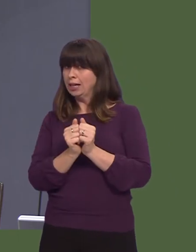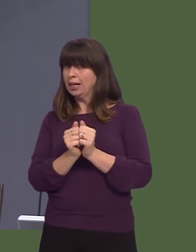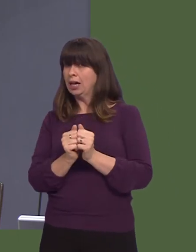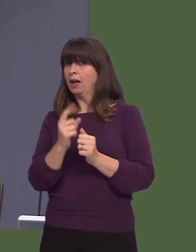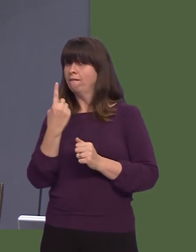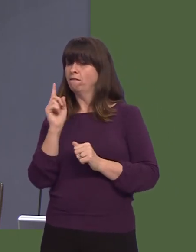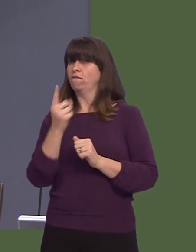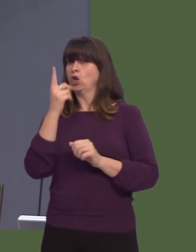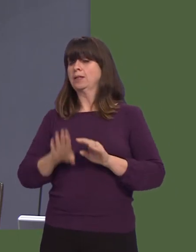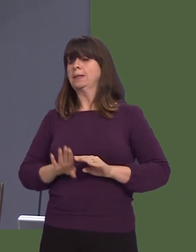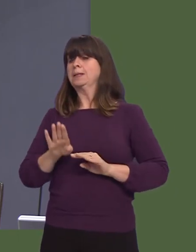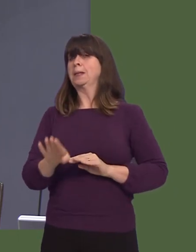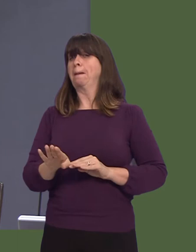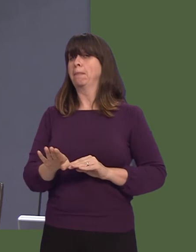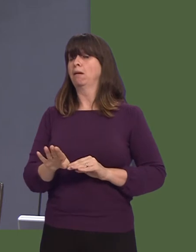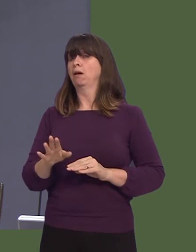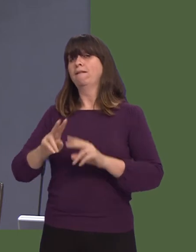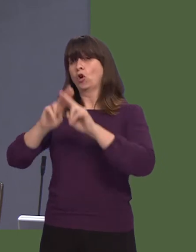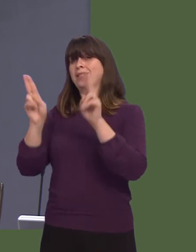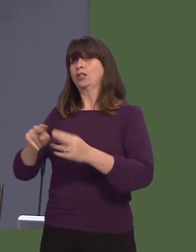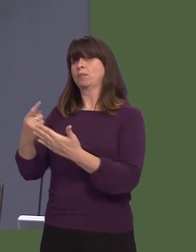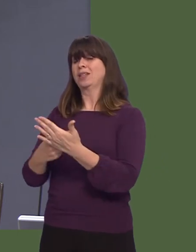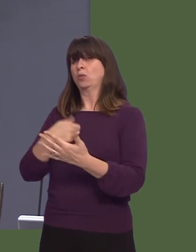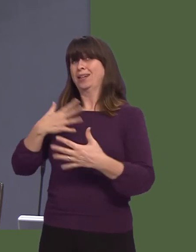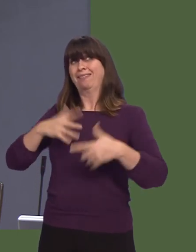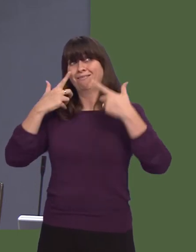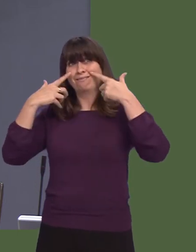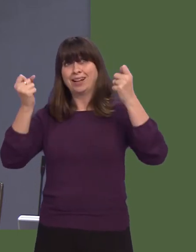international policy for Wales, we need to ascertain our country's global reputation?